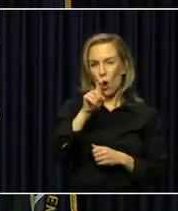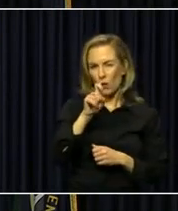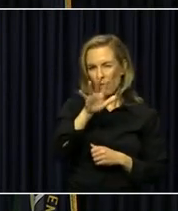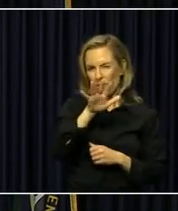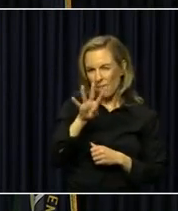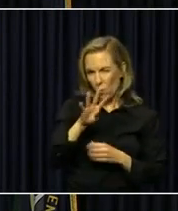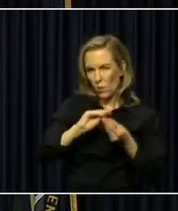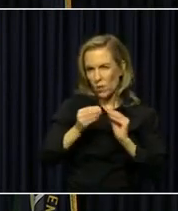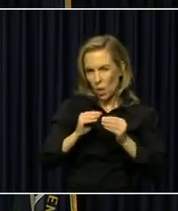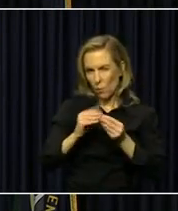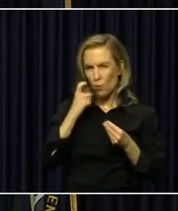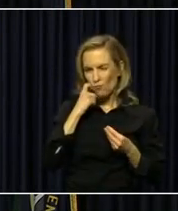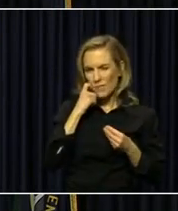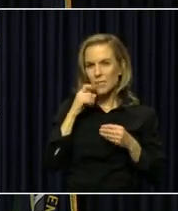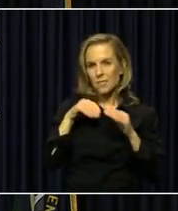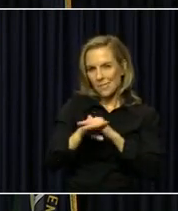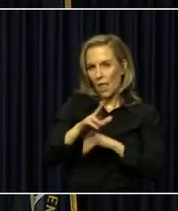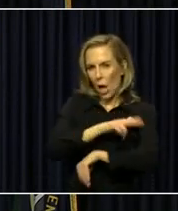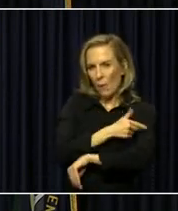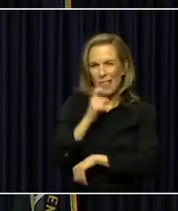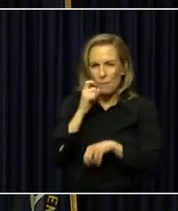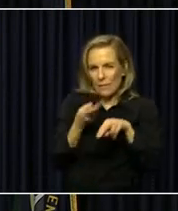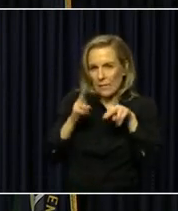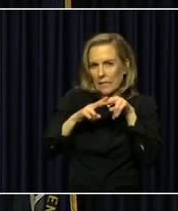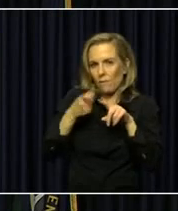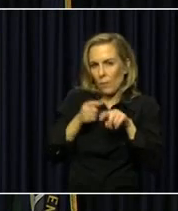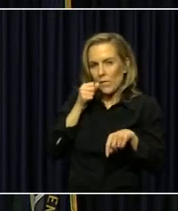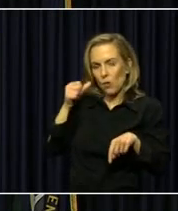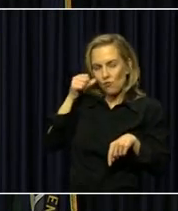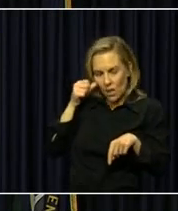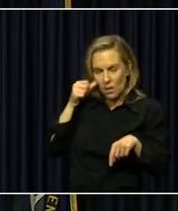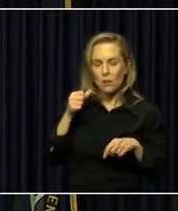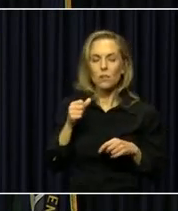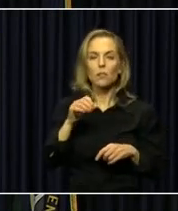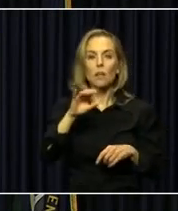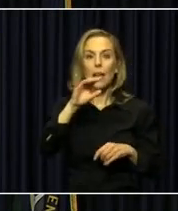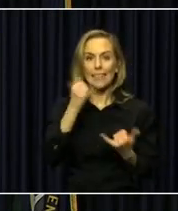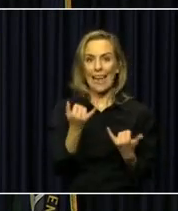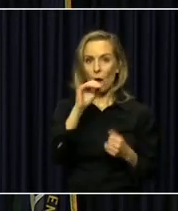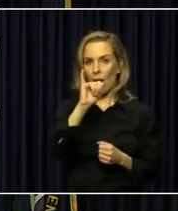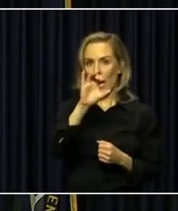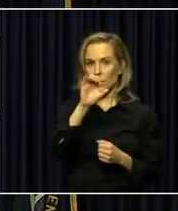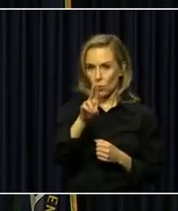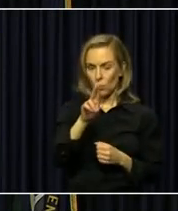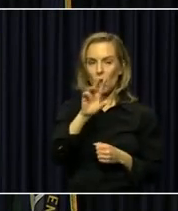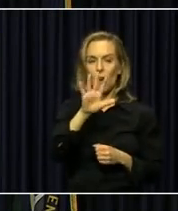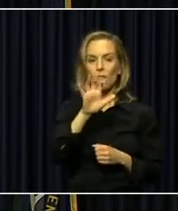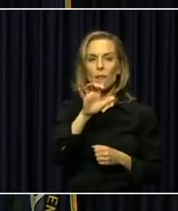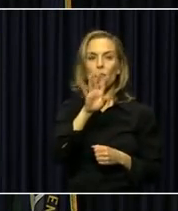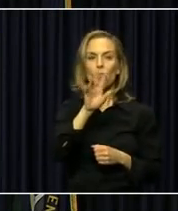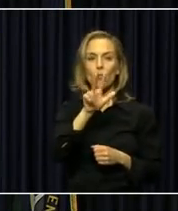CONTINUE TO GROW, AND WE'RE REPORTING SEVEN NEW DEATHS